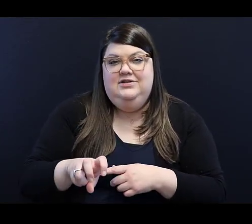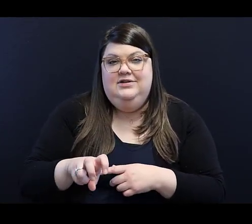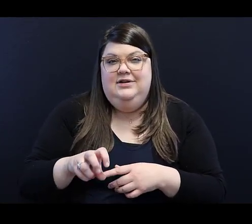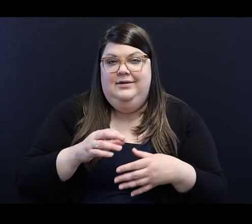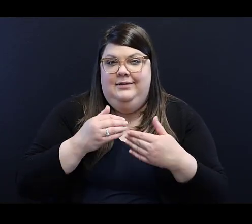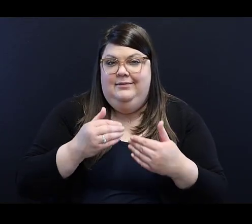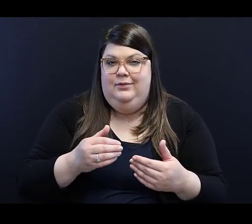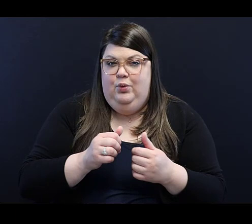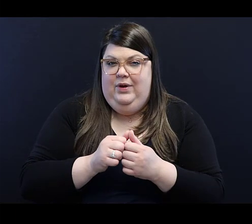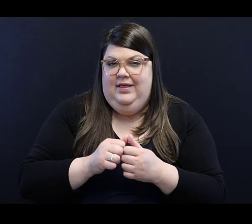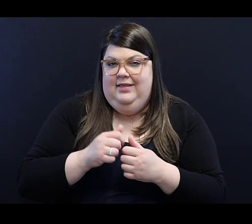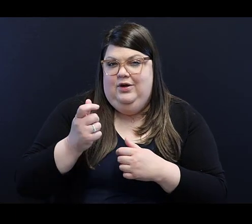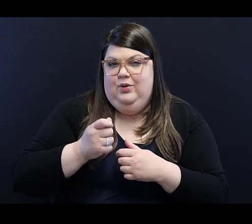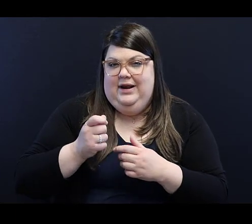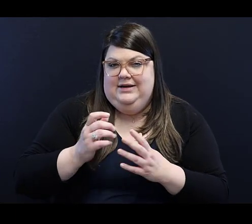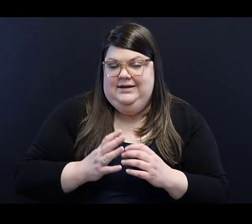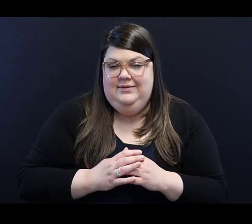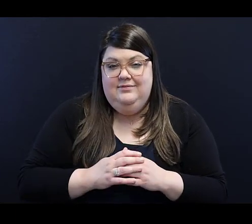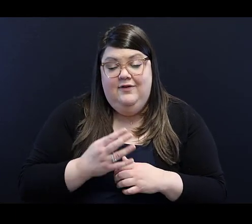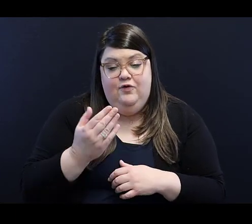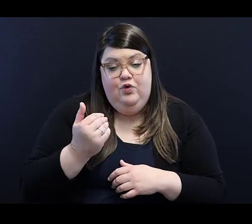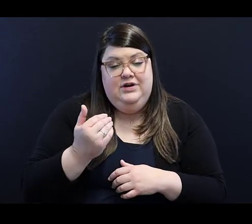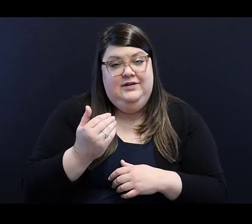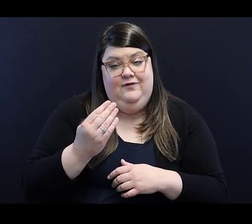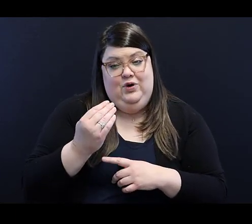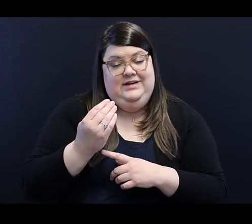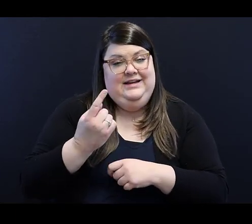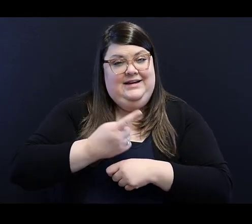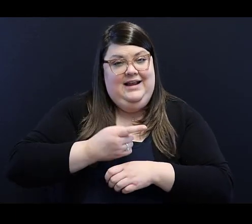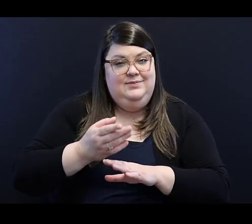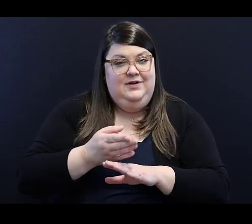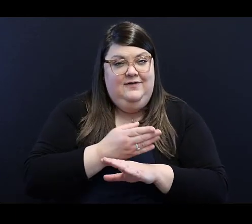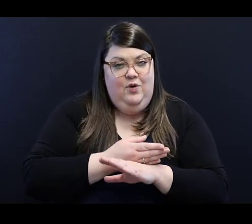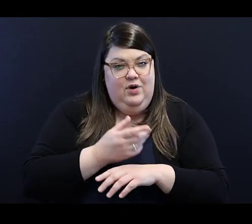At 14 days before the end of the grant period of performance, a test version of